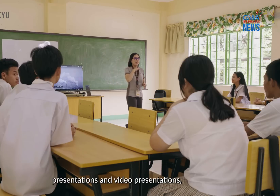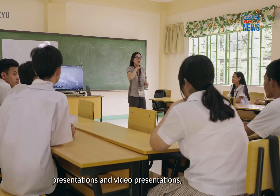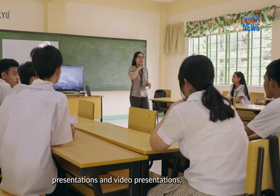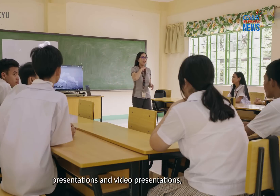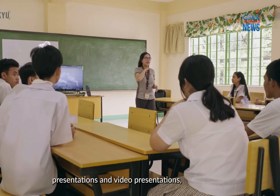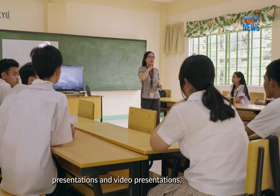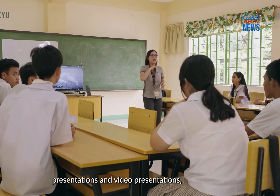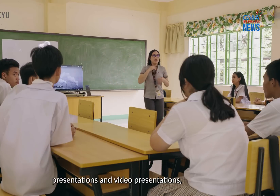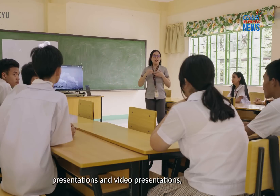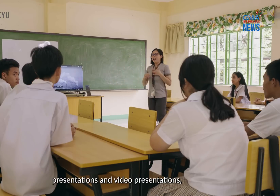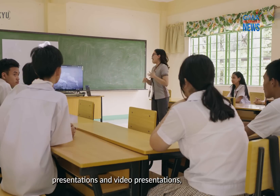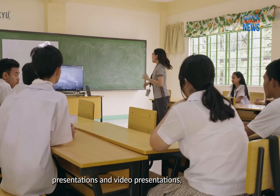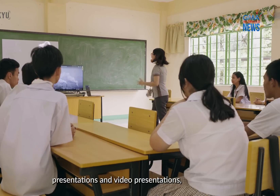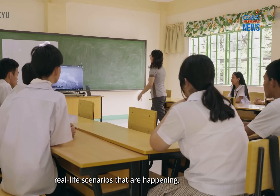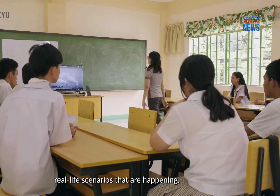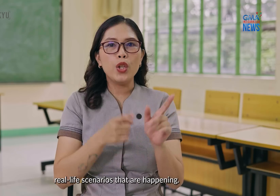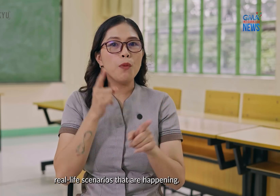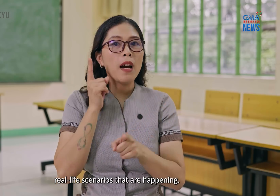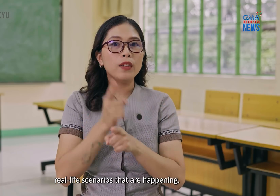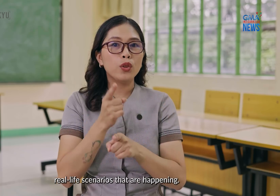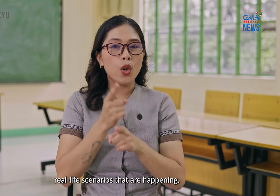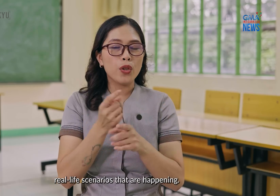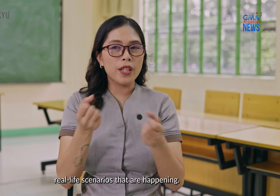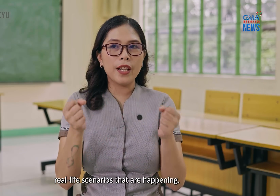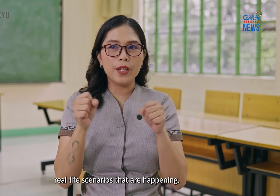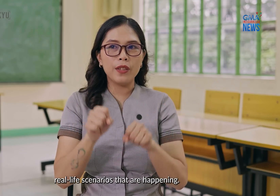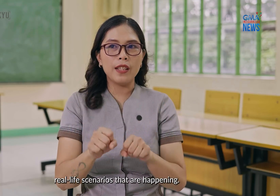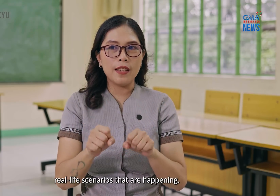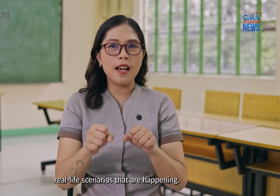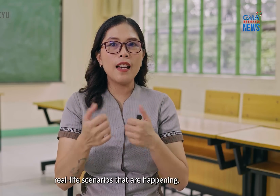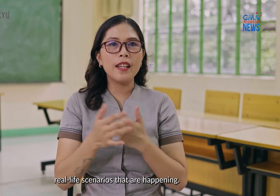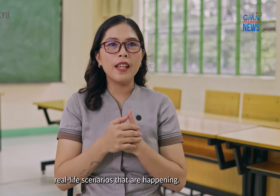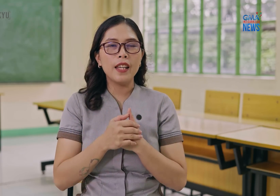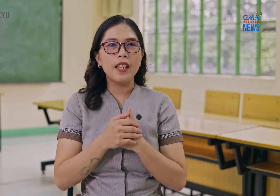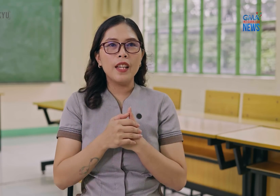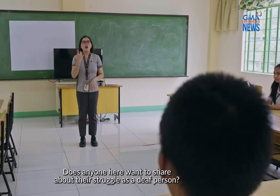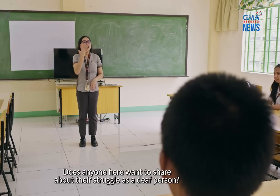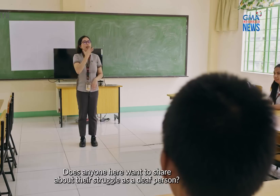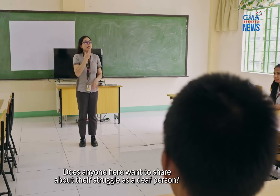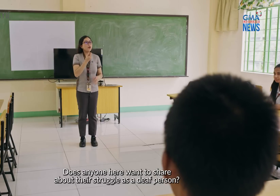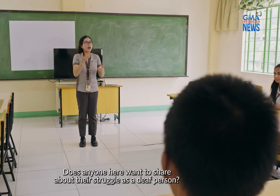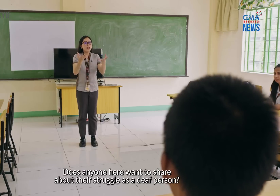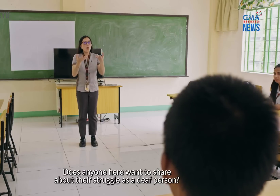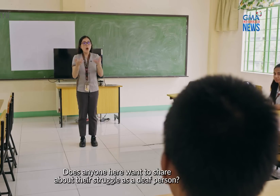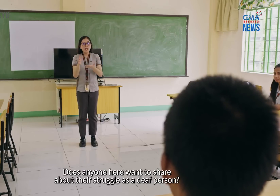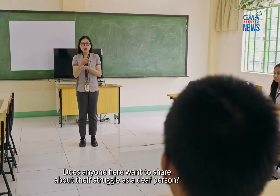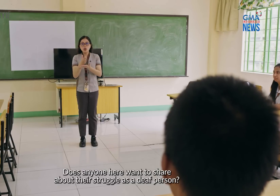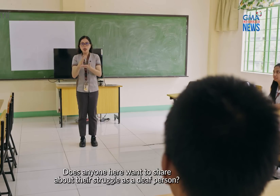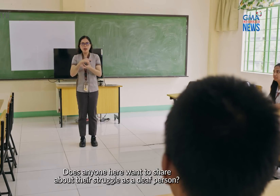if they don’t know the signs yet. [TEACHER RIALYN] That’s why it’s important to use visual aids,